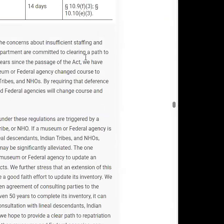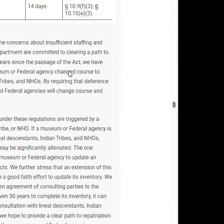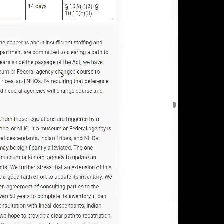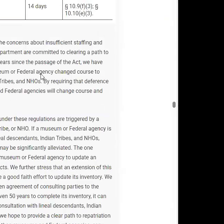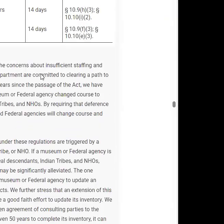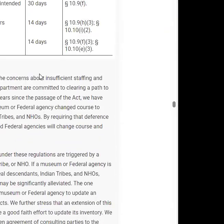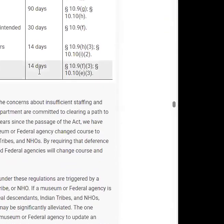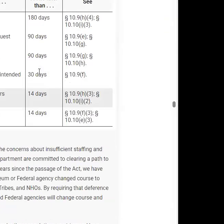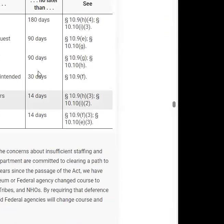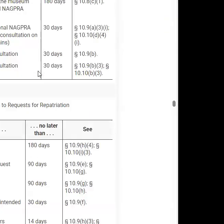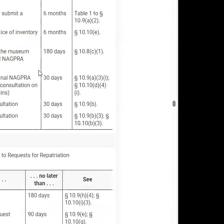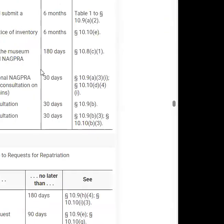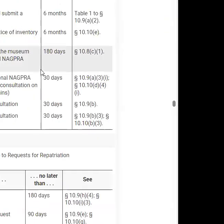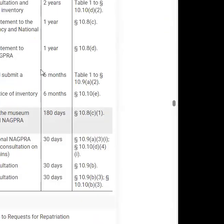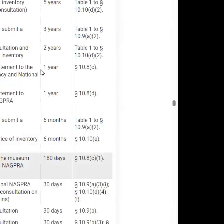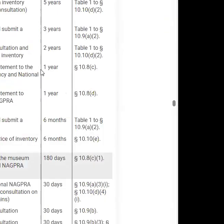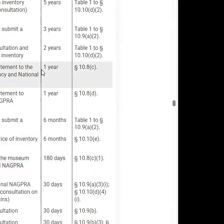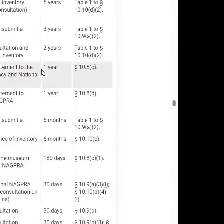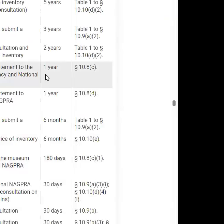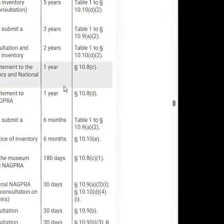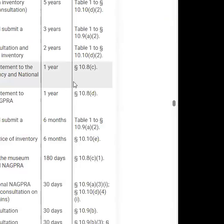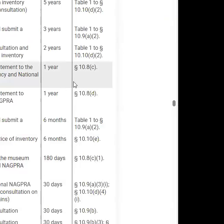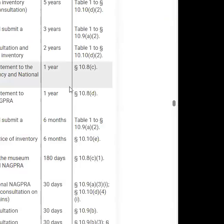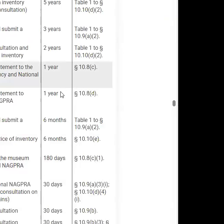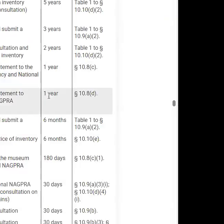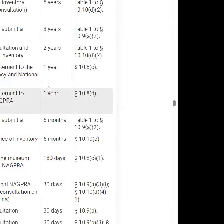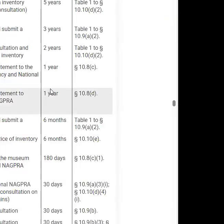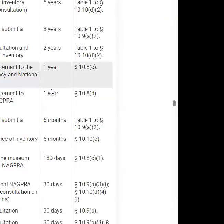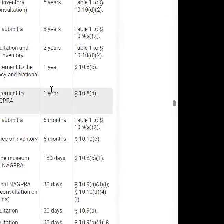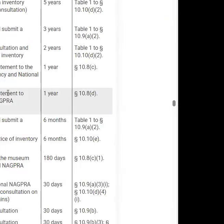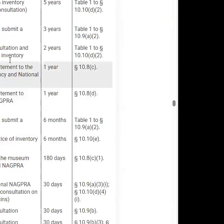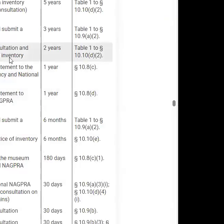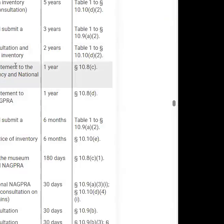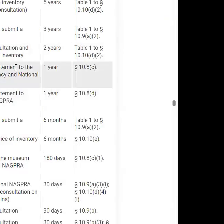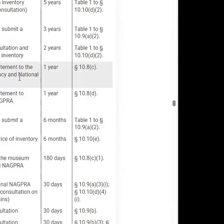So again, um these two tables in the regulations are useful and helpful in